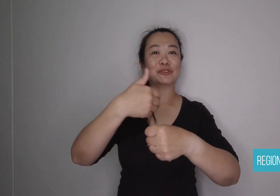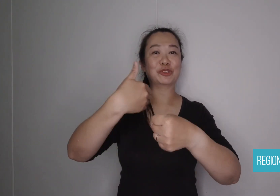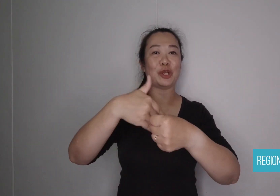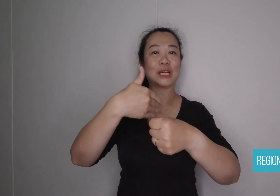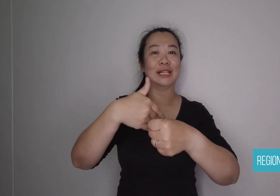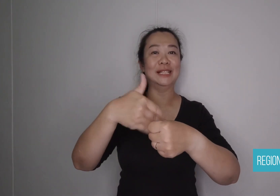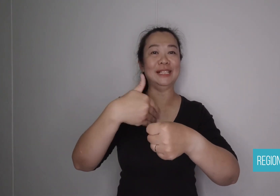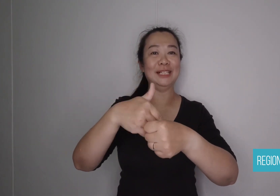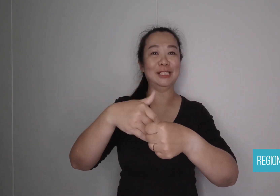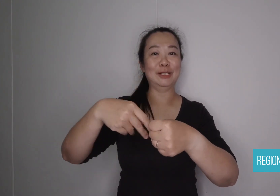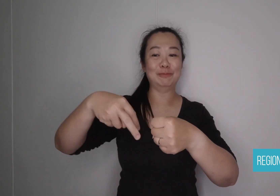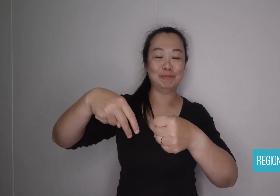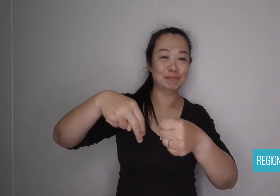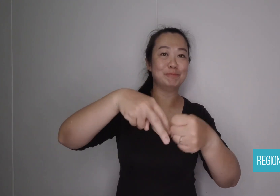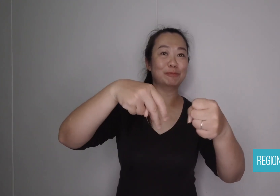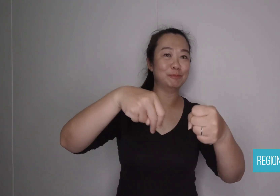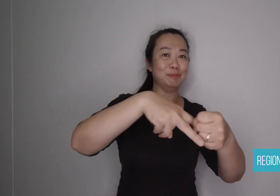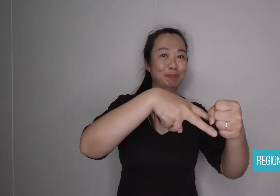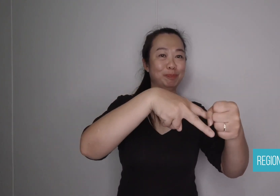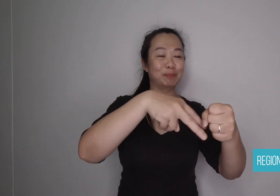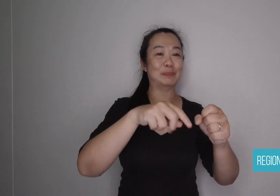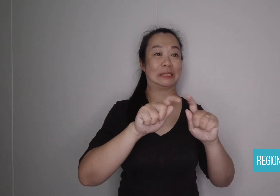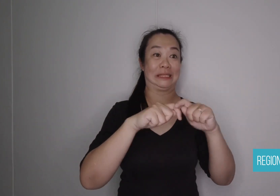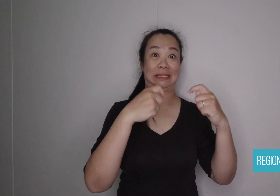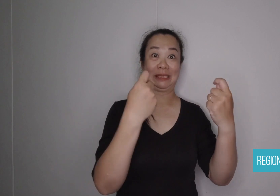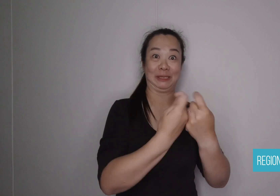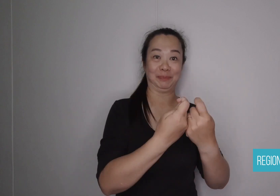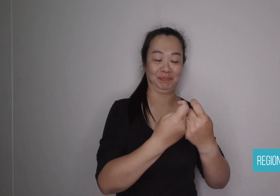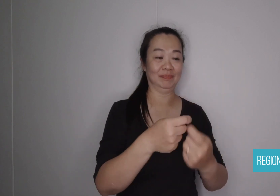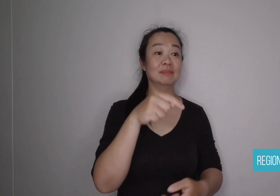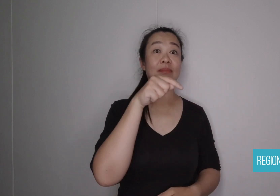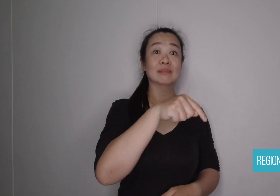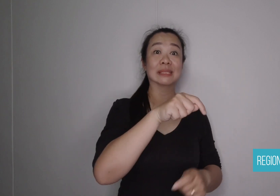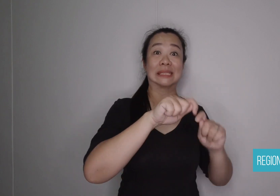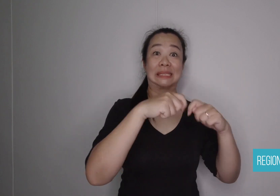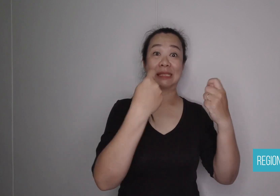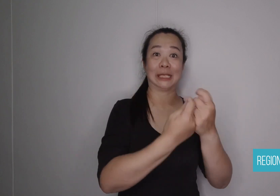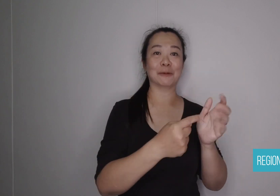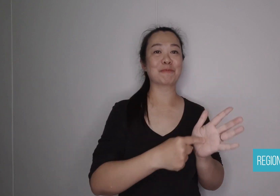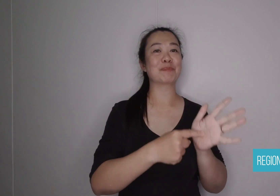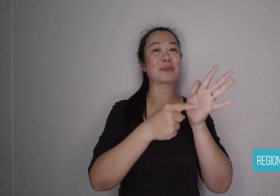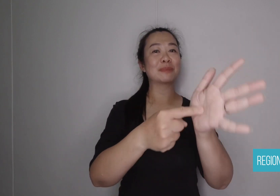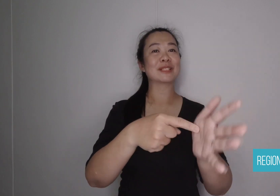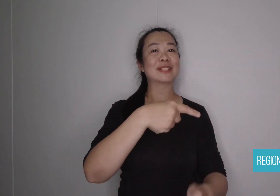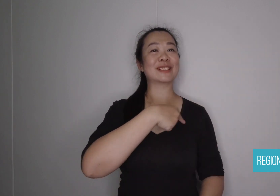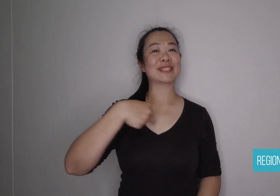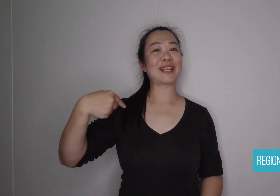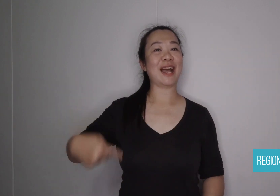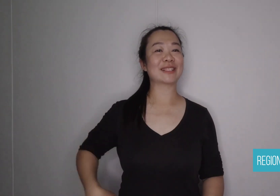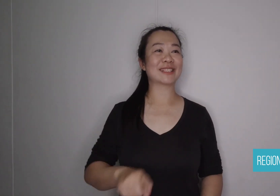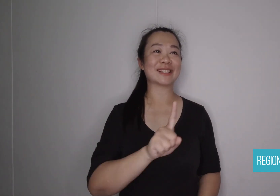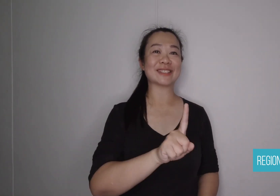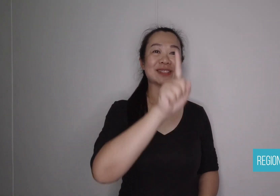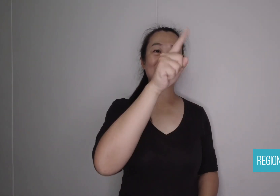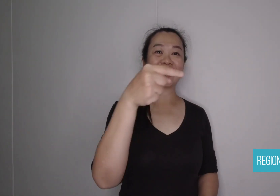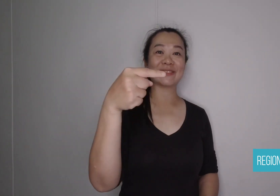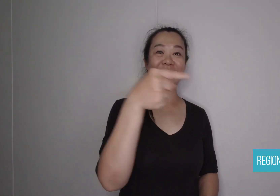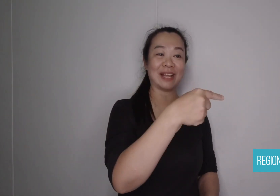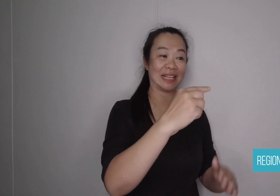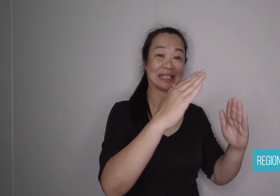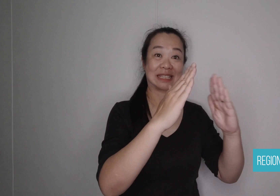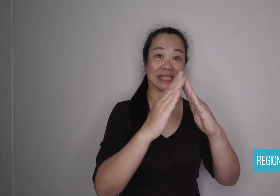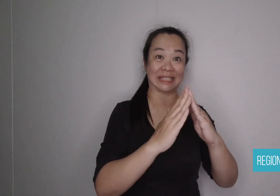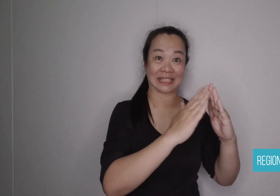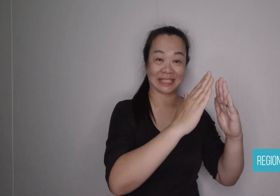China's Shaanxi Province at China's 11th National Paralympic Games